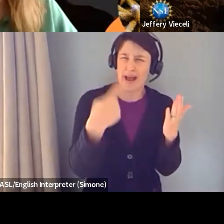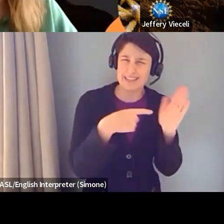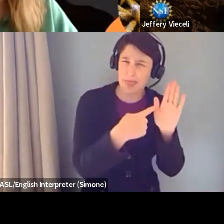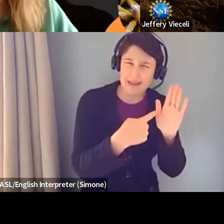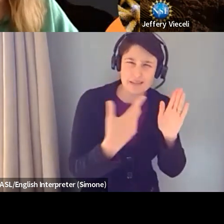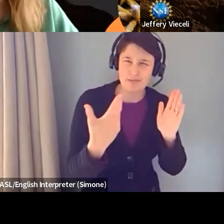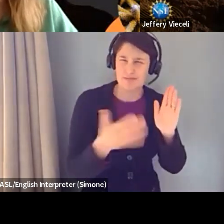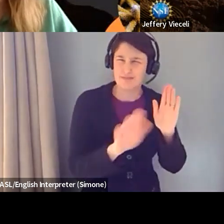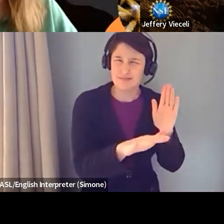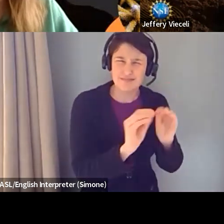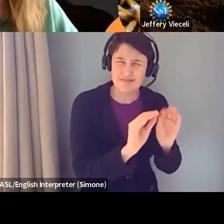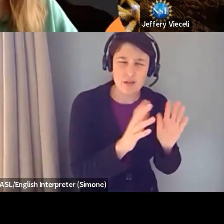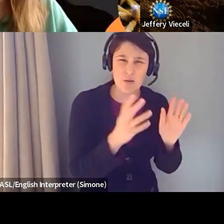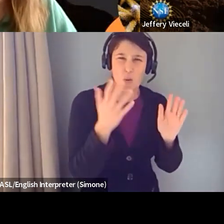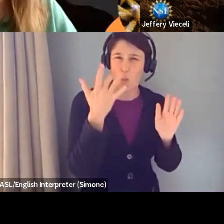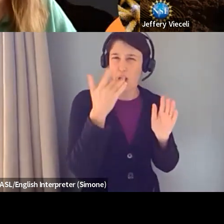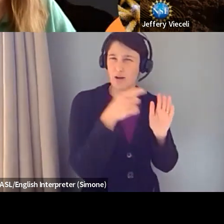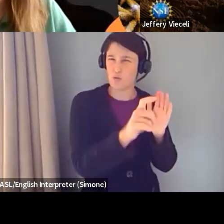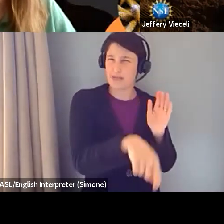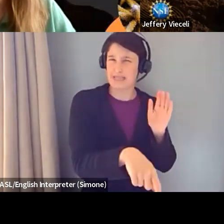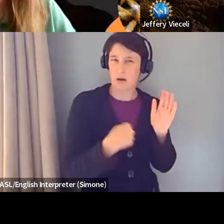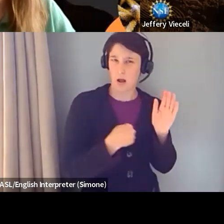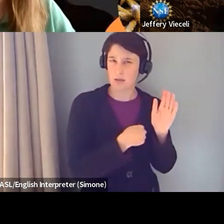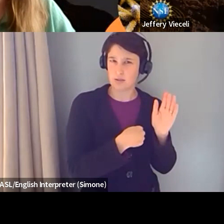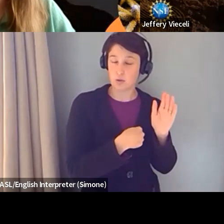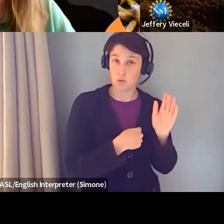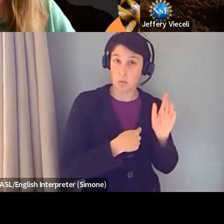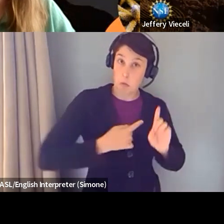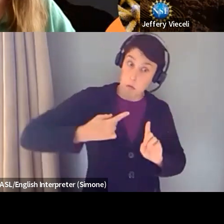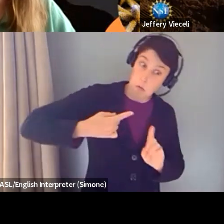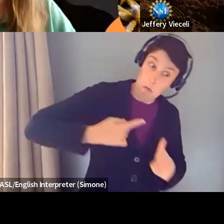you know, "Why do you need us to specifically approve this?"